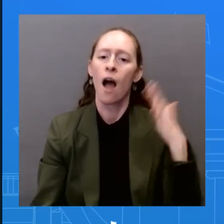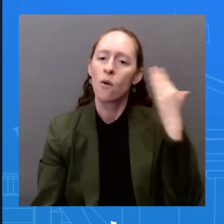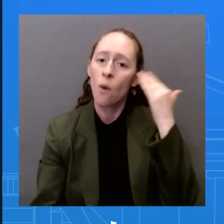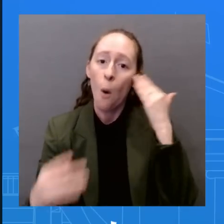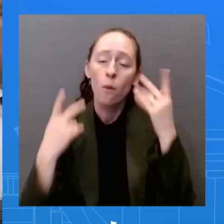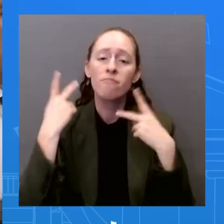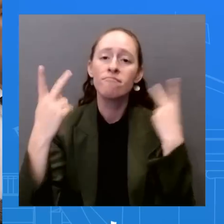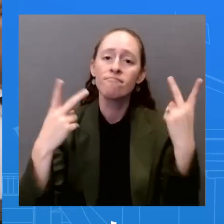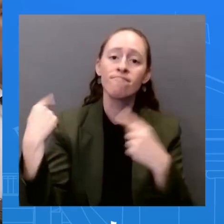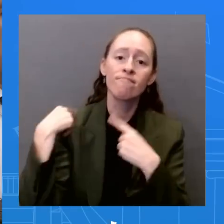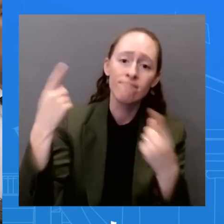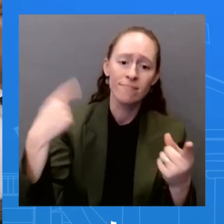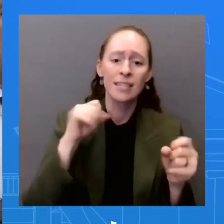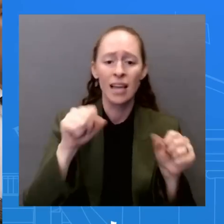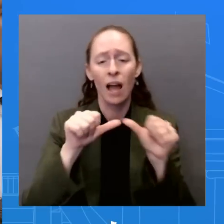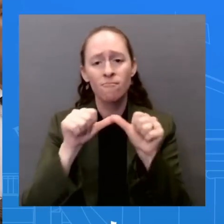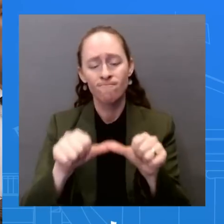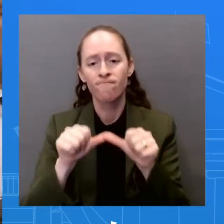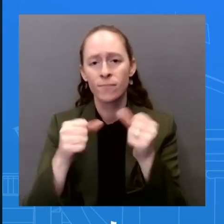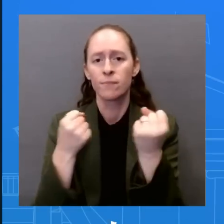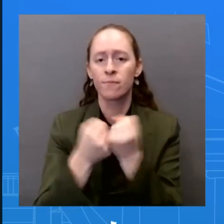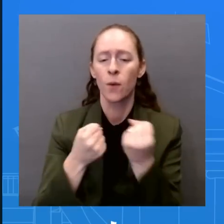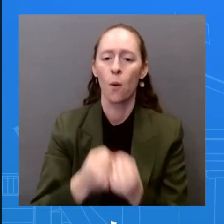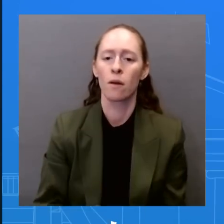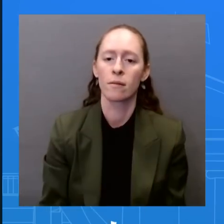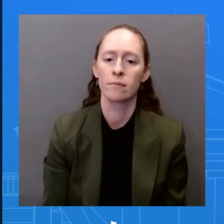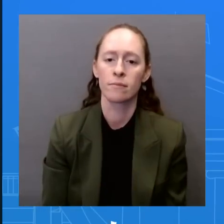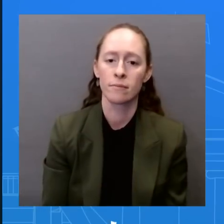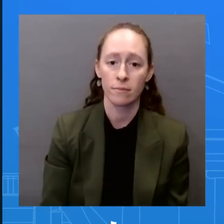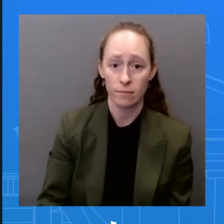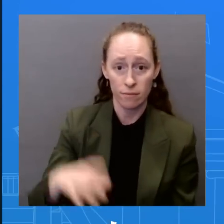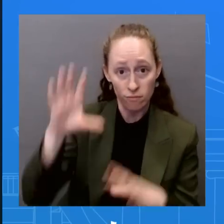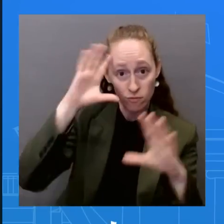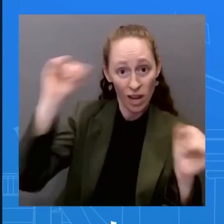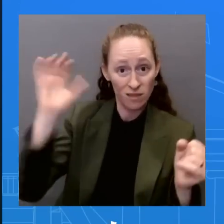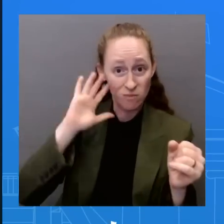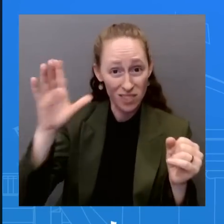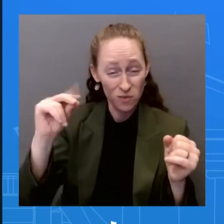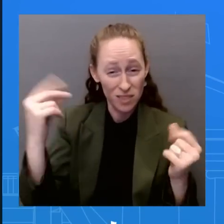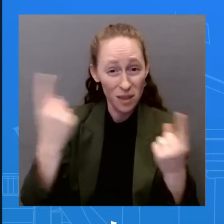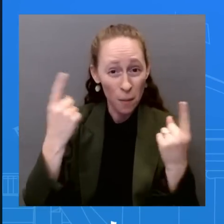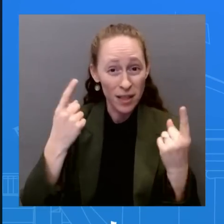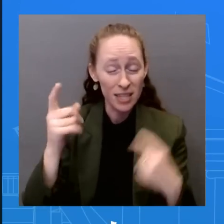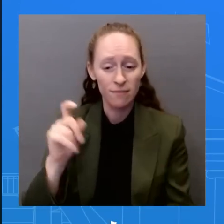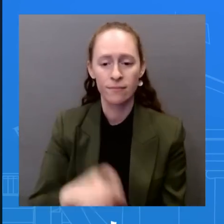with bipartisan members or is that staff? Ms. Jean-Pierre: When I say "we," it's going to be his staff.